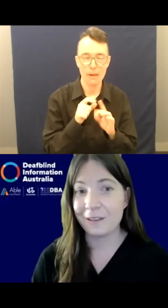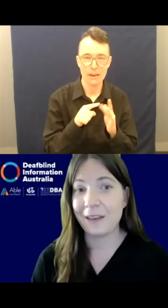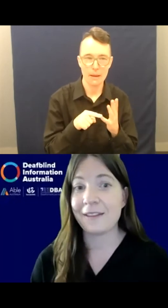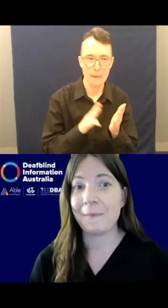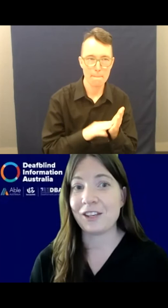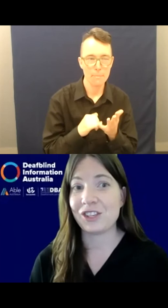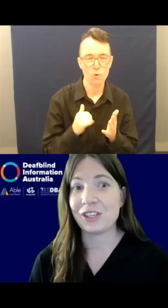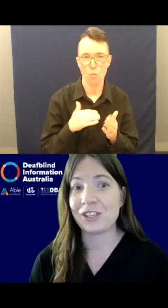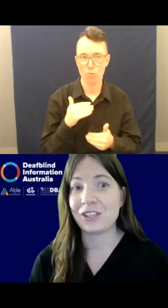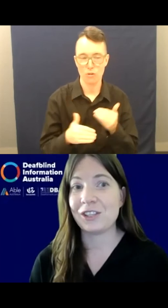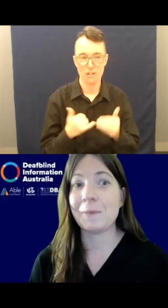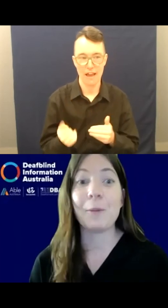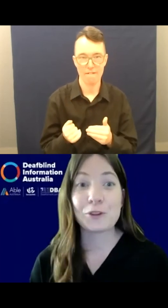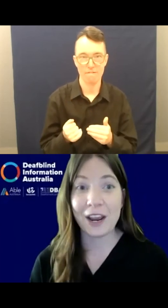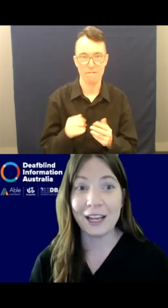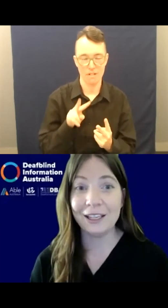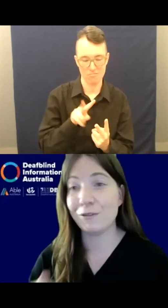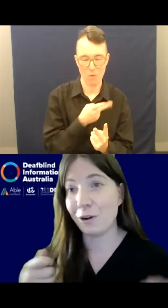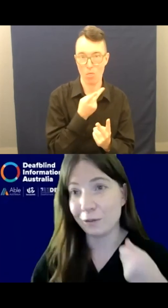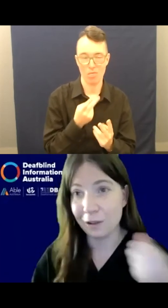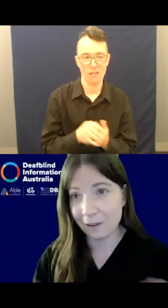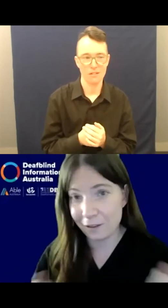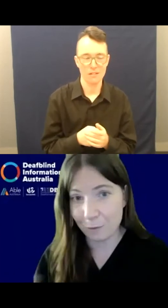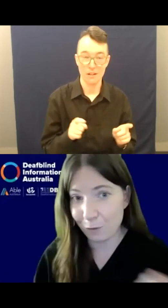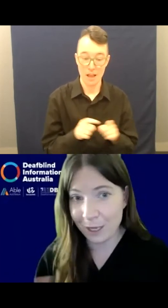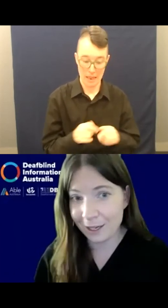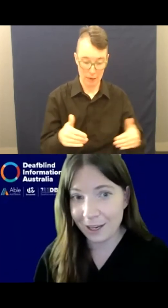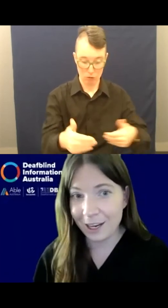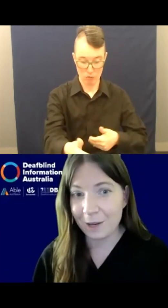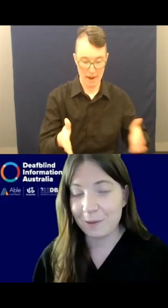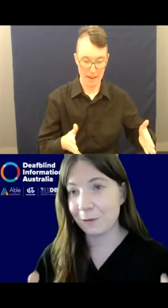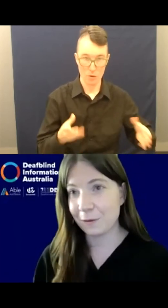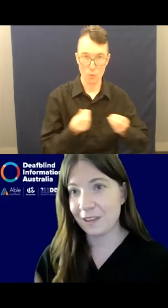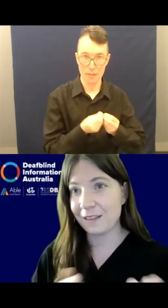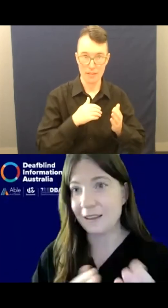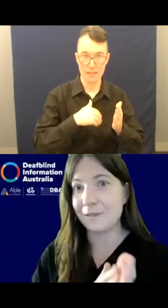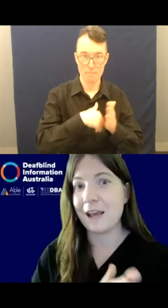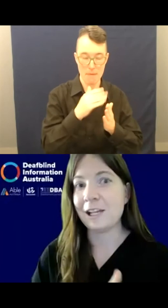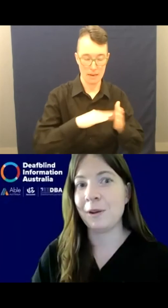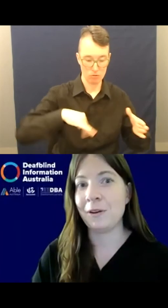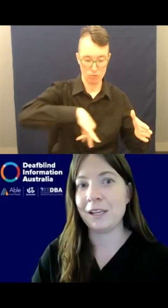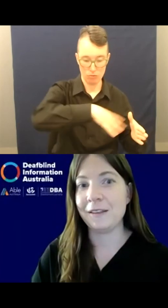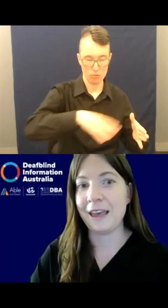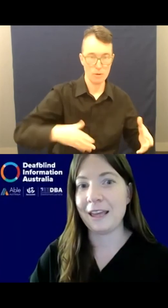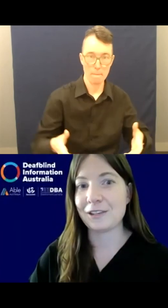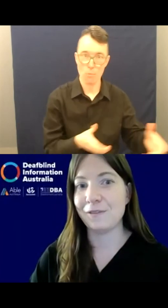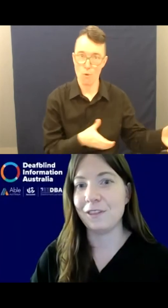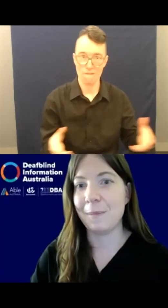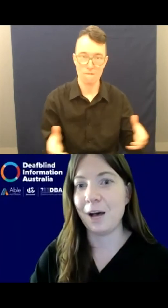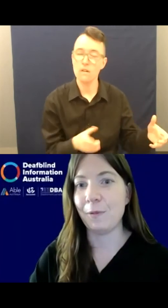As I mentioned the marble tray, it involves lots and lots of movement. But there was also that sensory lemon his hand on the marbles.